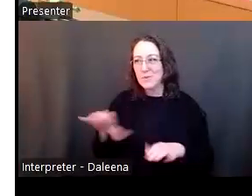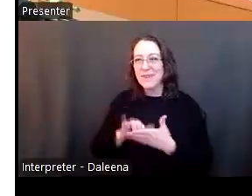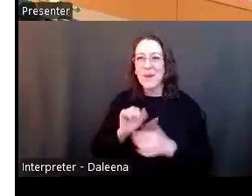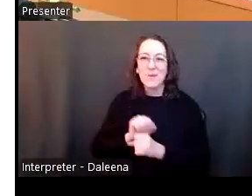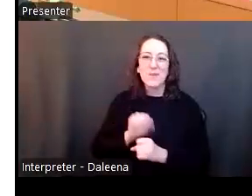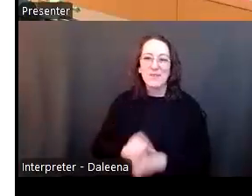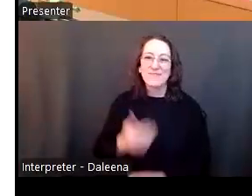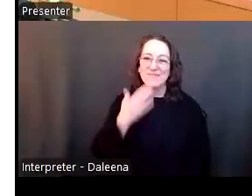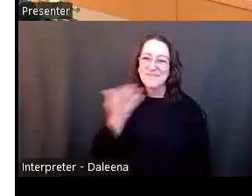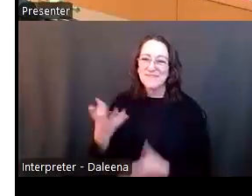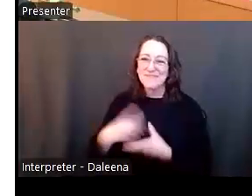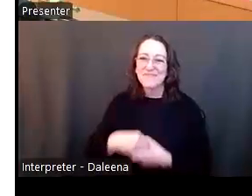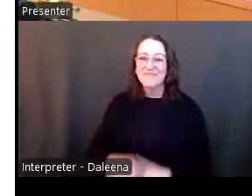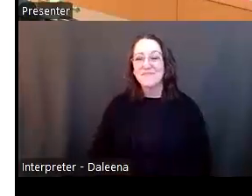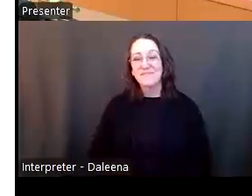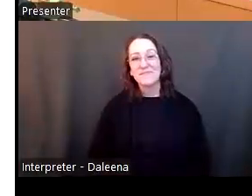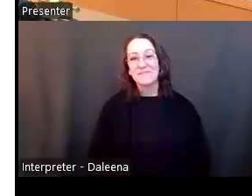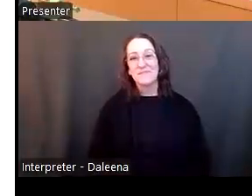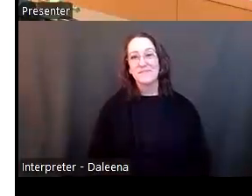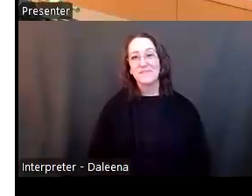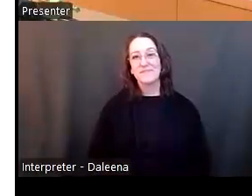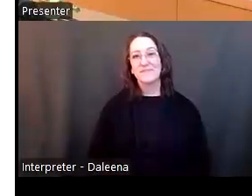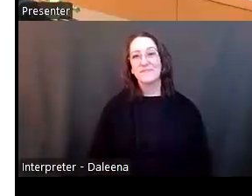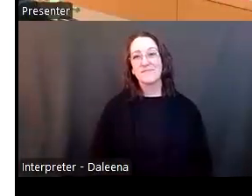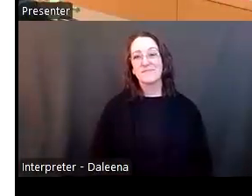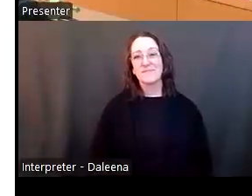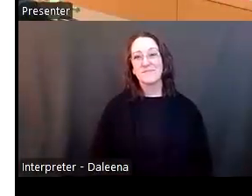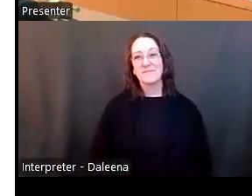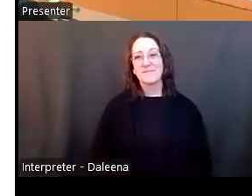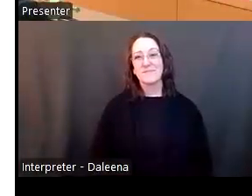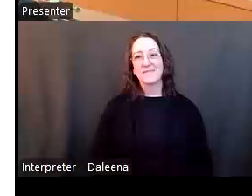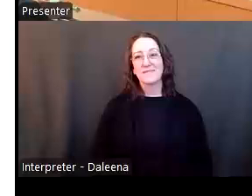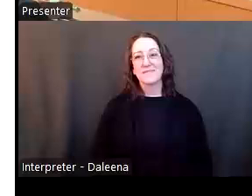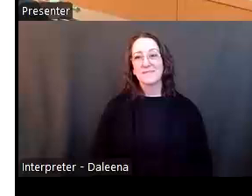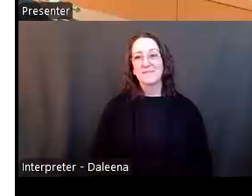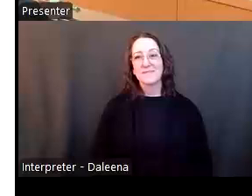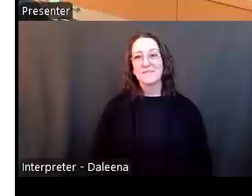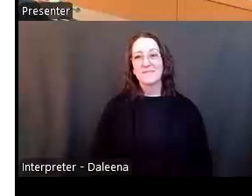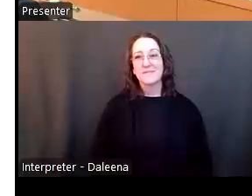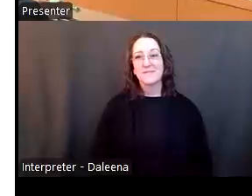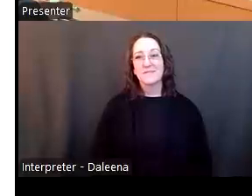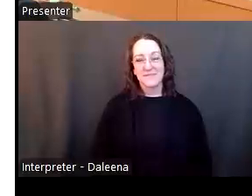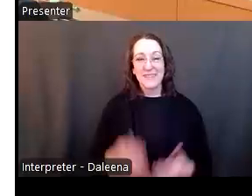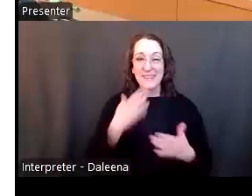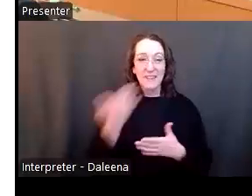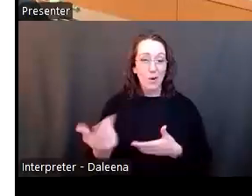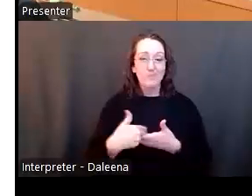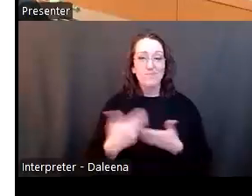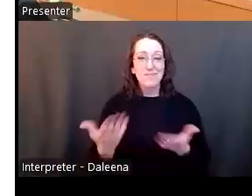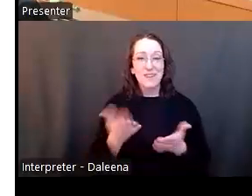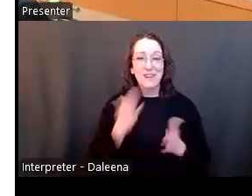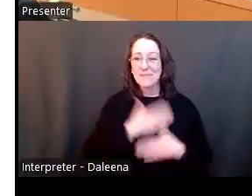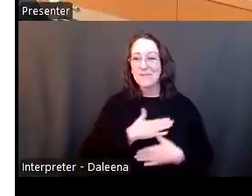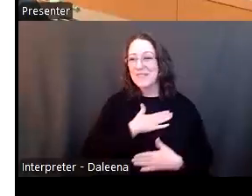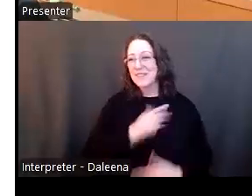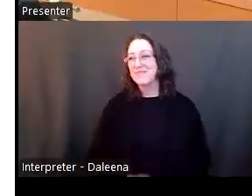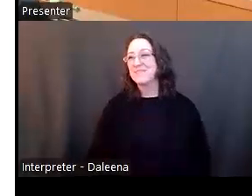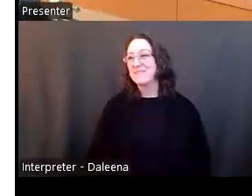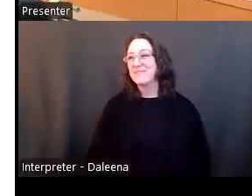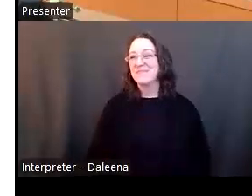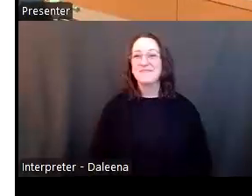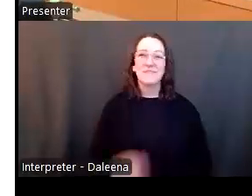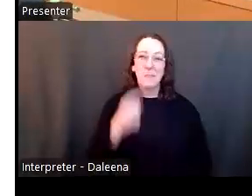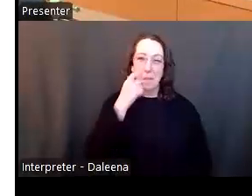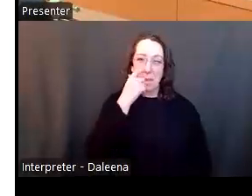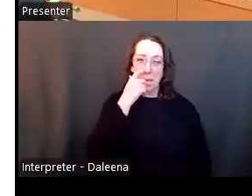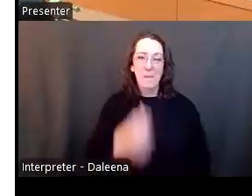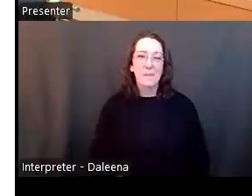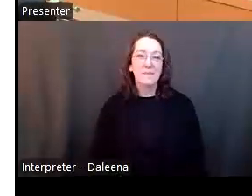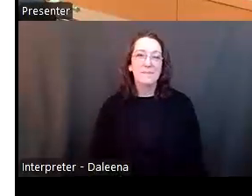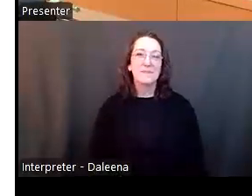thanks all right thanks you guys for coming appreciate it